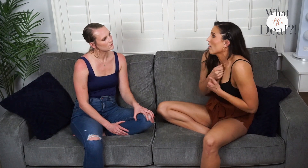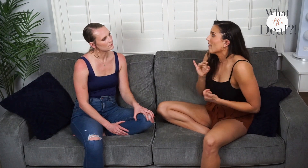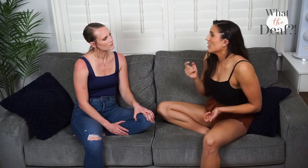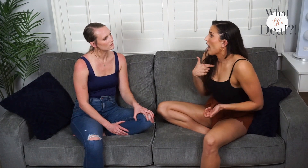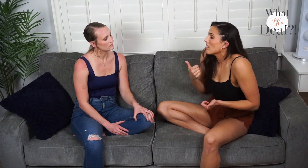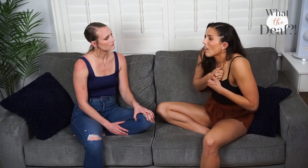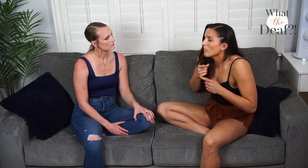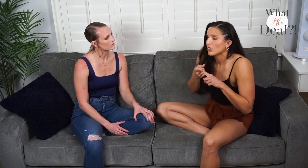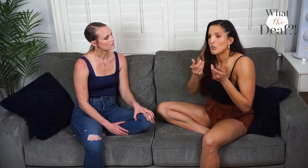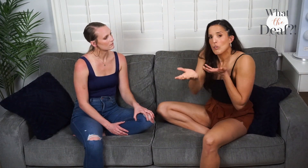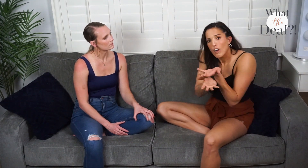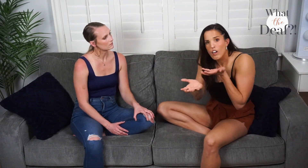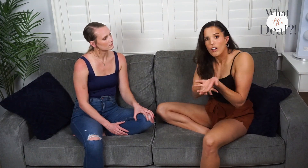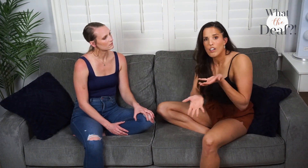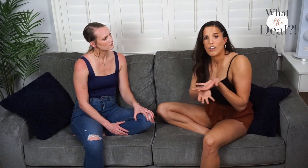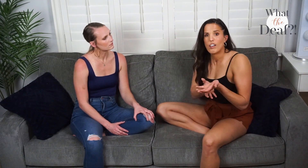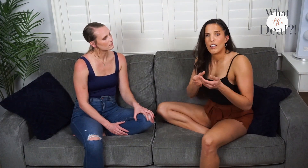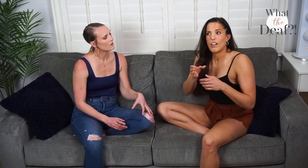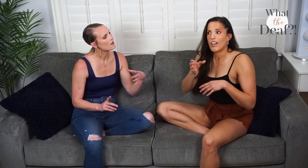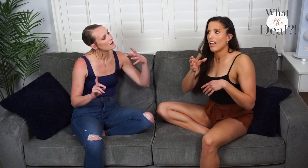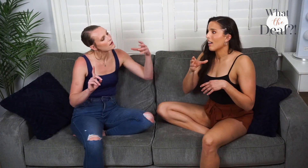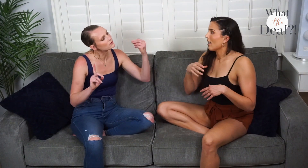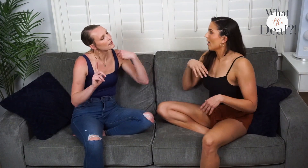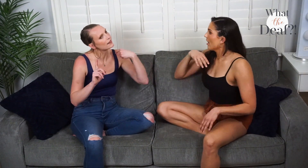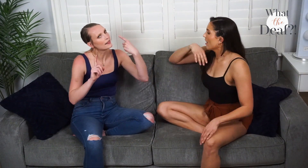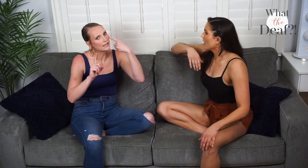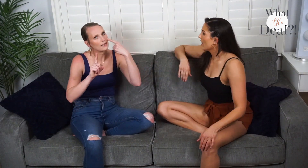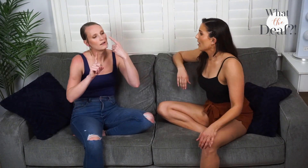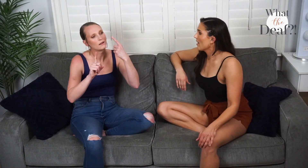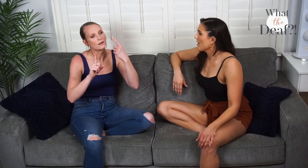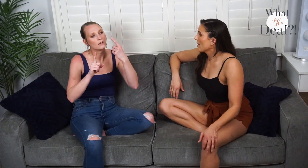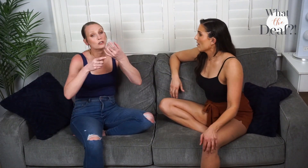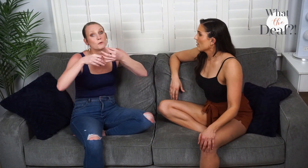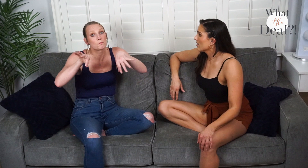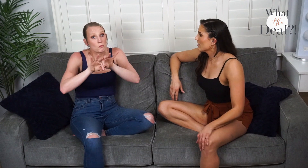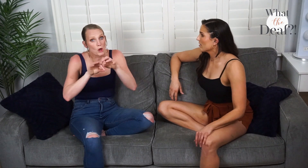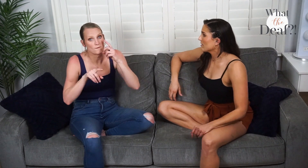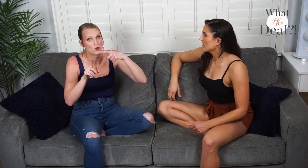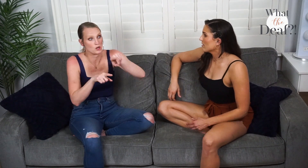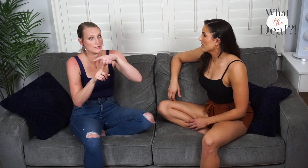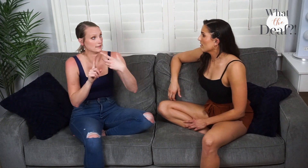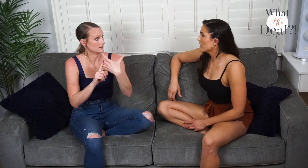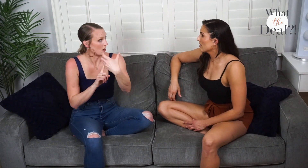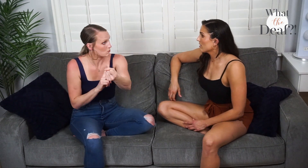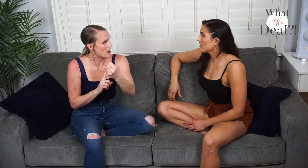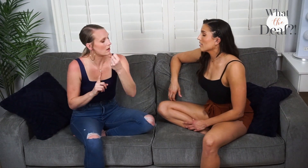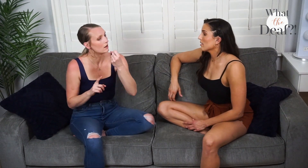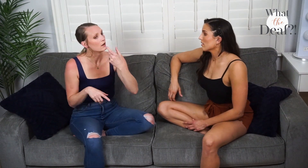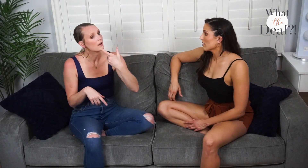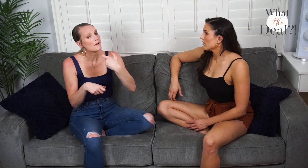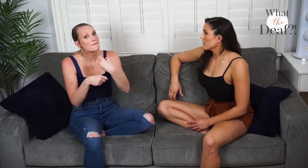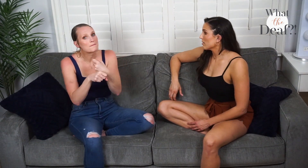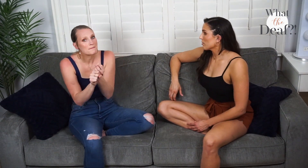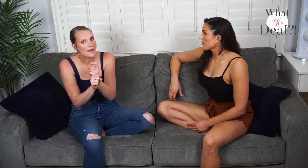I love to talk to people. And I do think that it's important for people in the audience to take away from this,